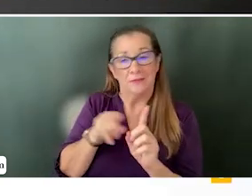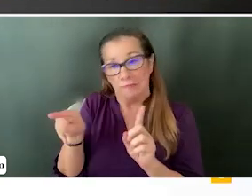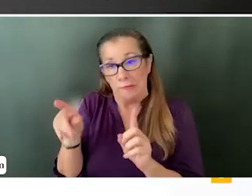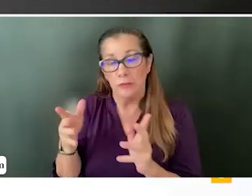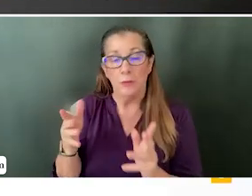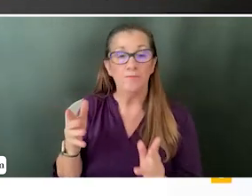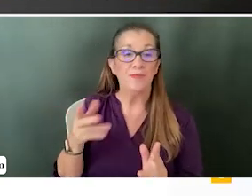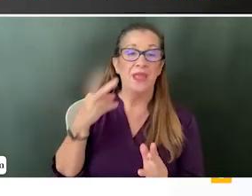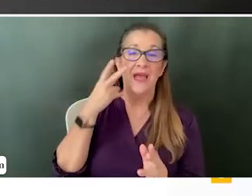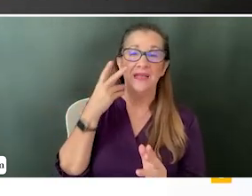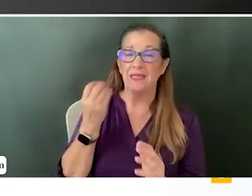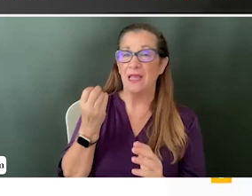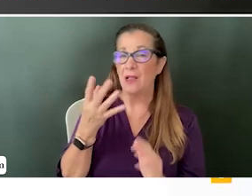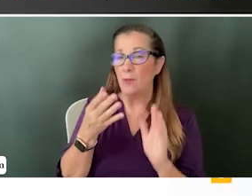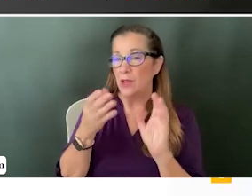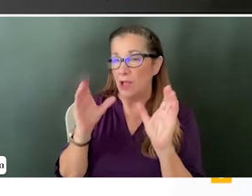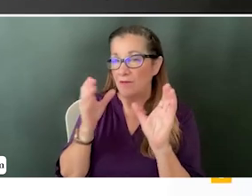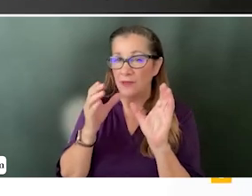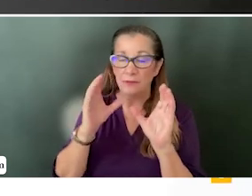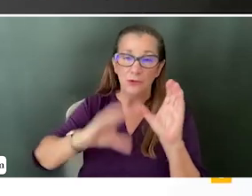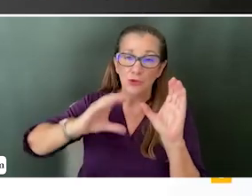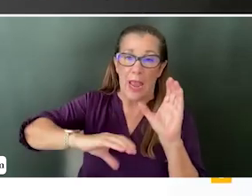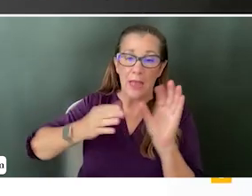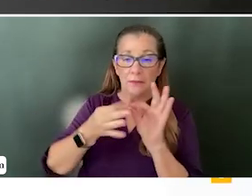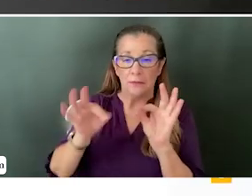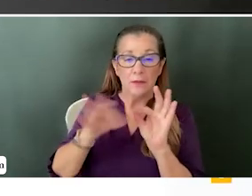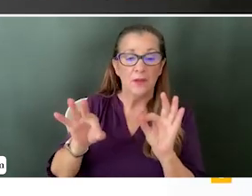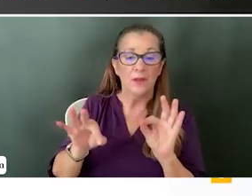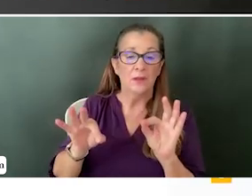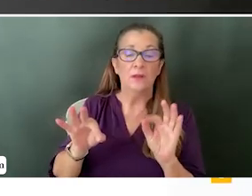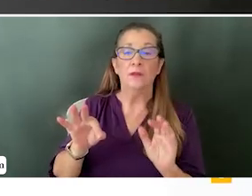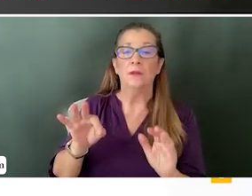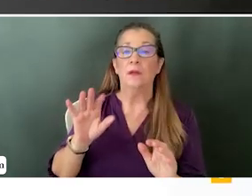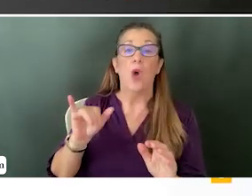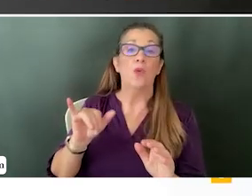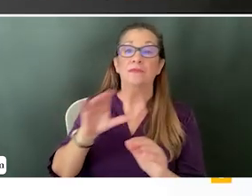I see a couple chats, a lot of zeros. Okay. That was my warning to stop talking. Got it.